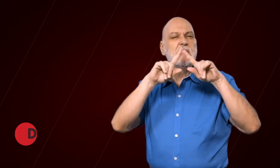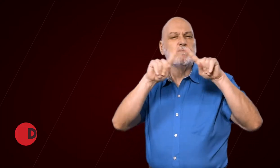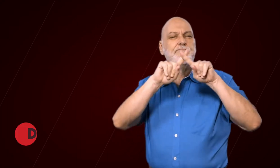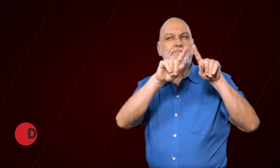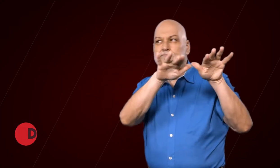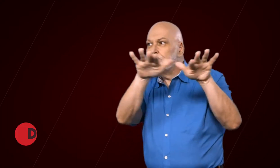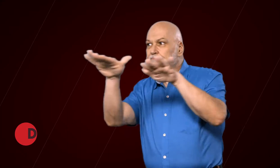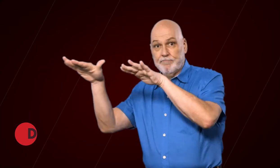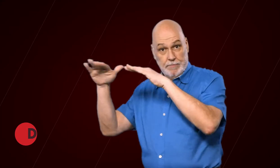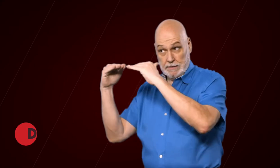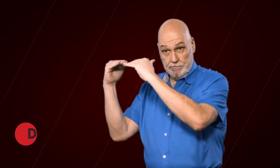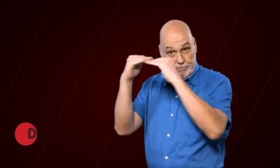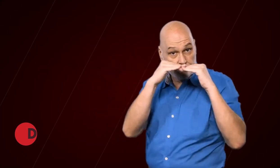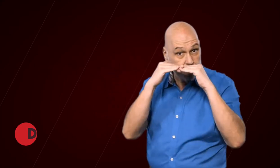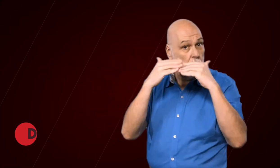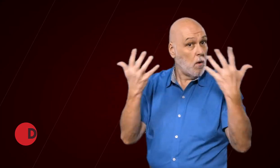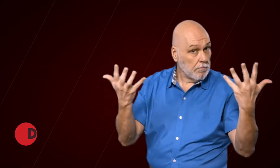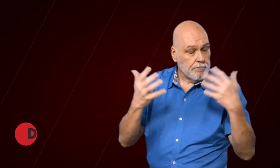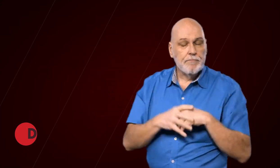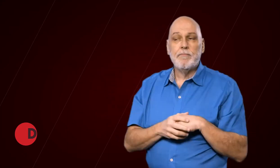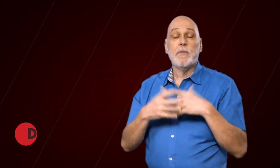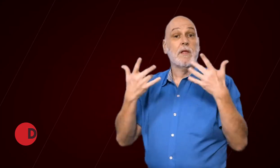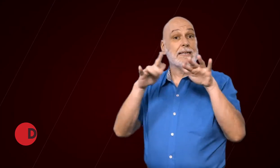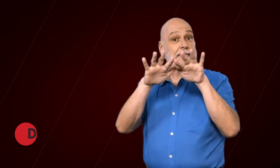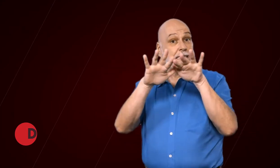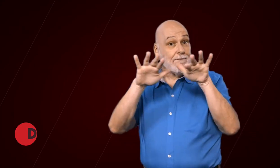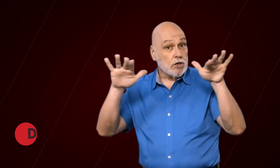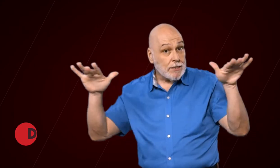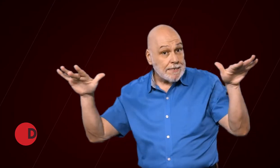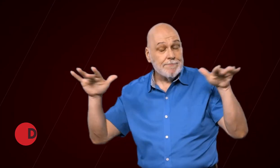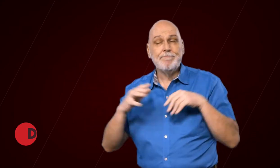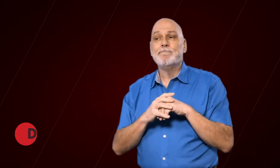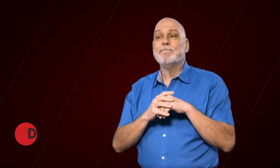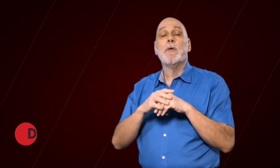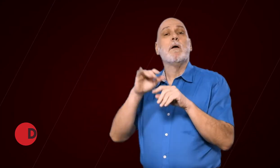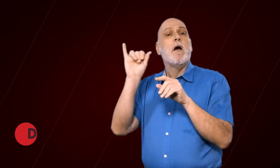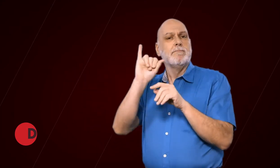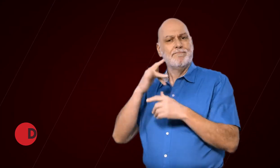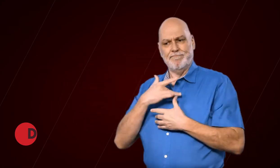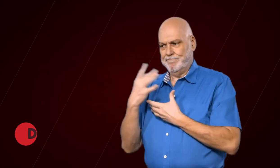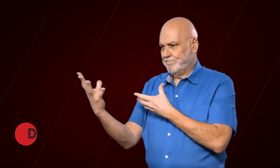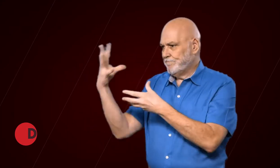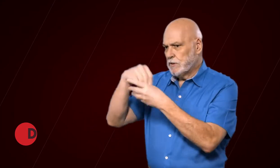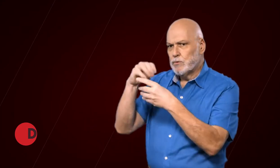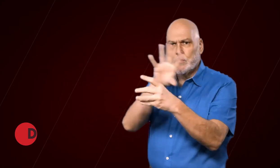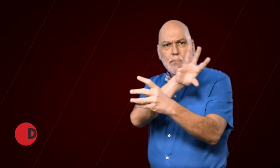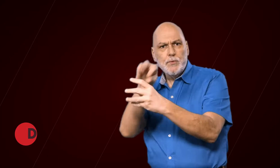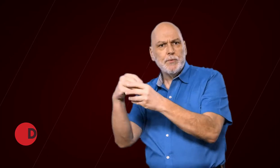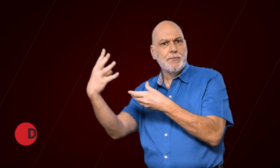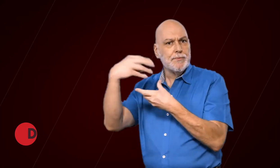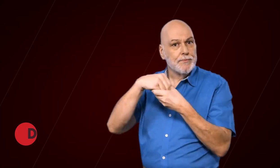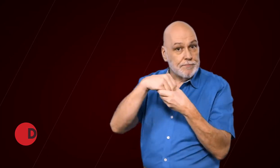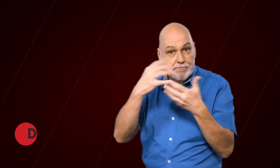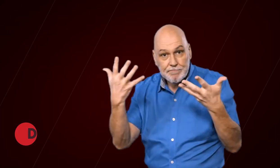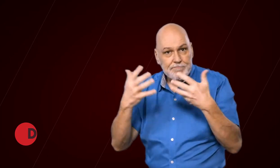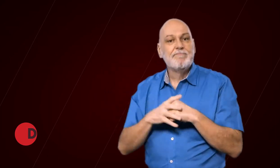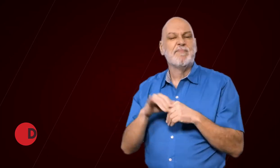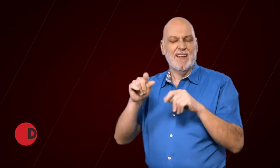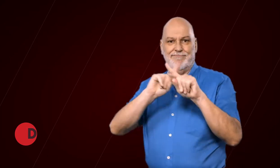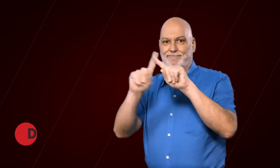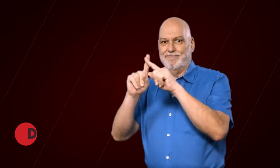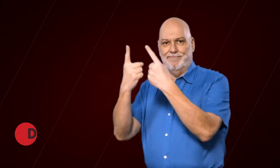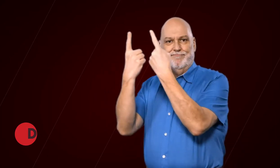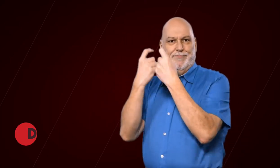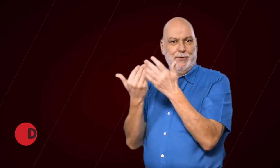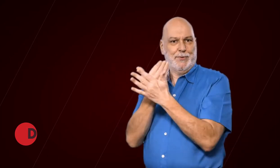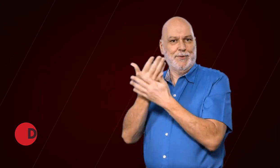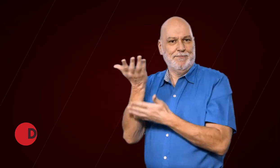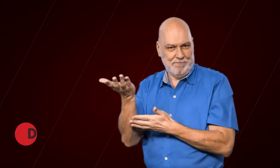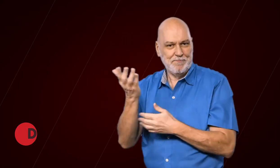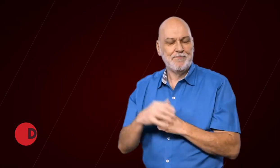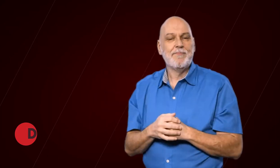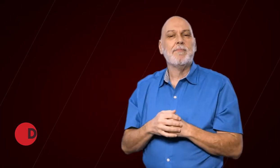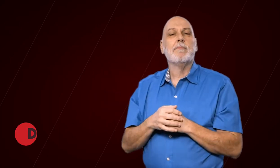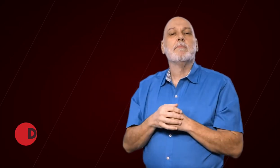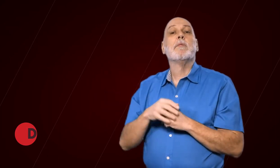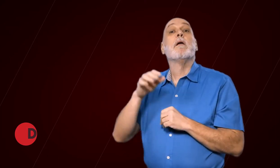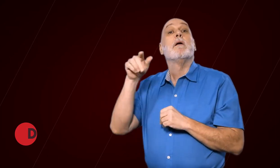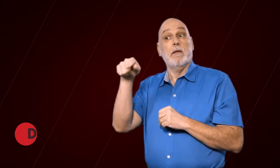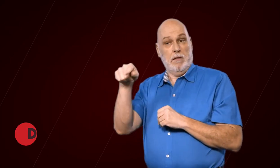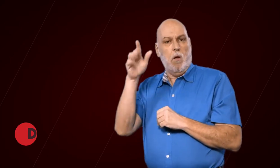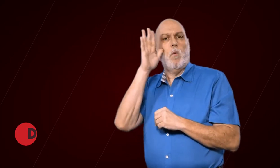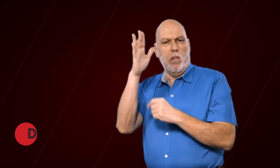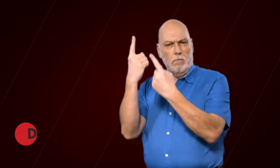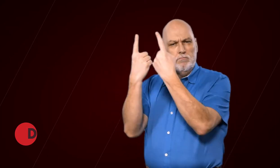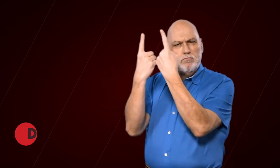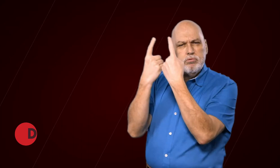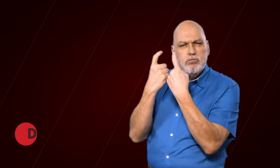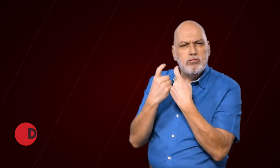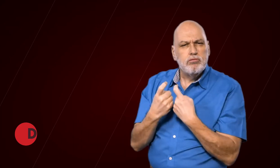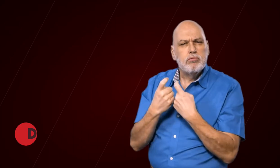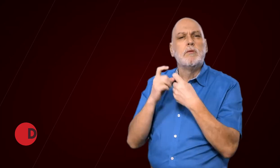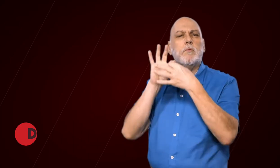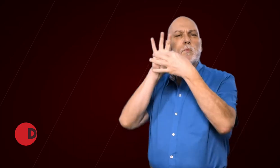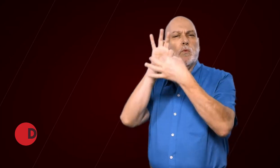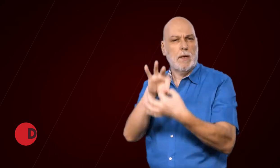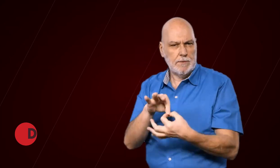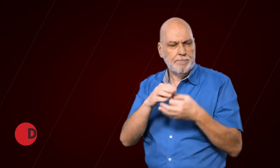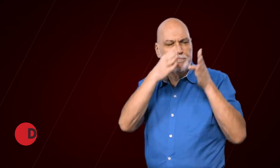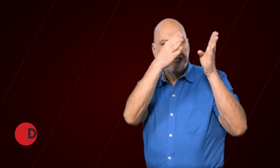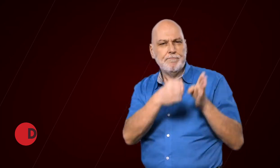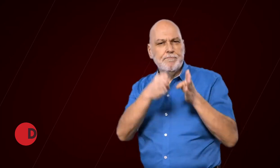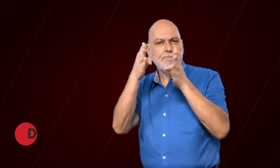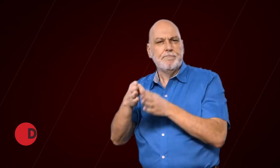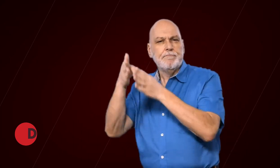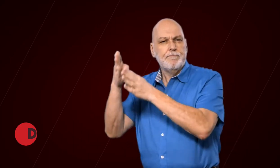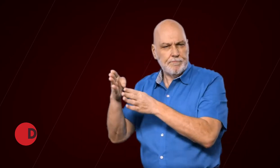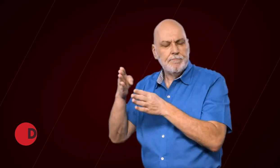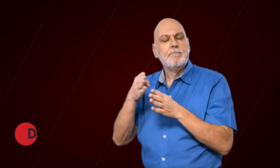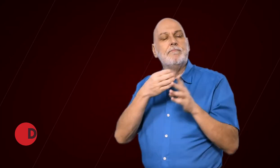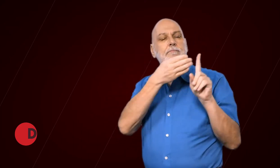information to measure equity, diversity and inclusivity.